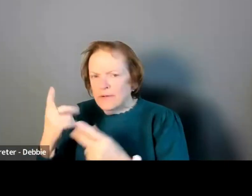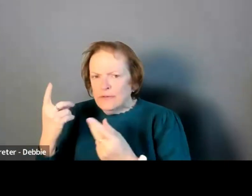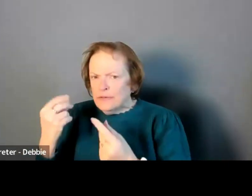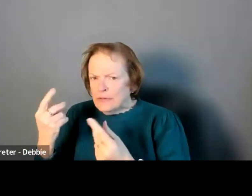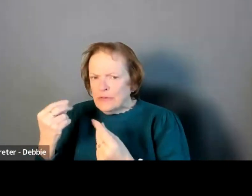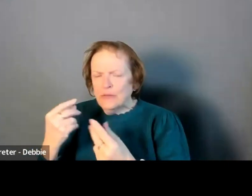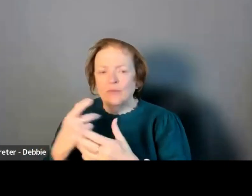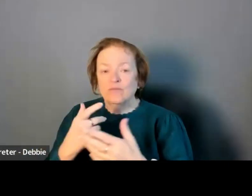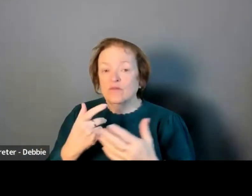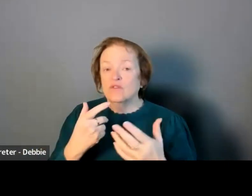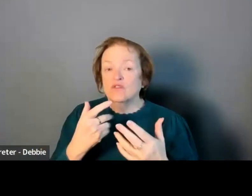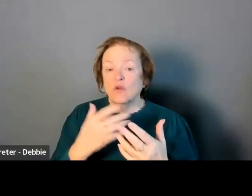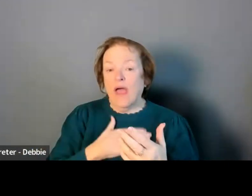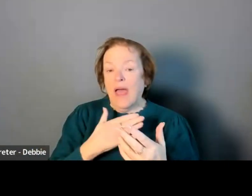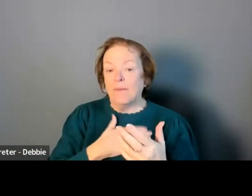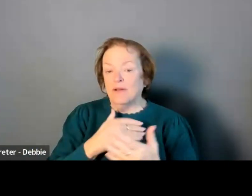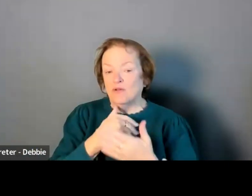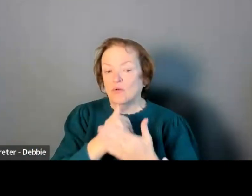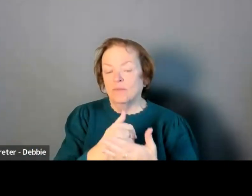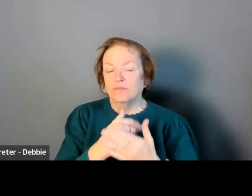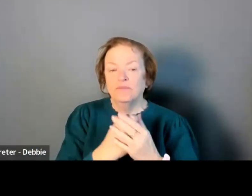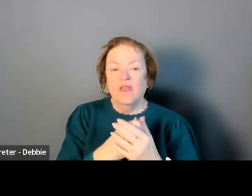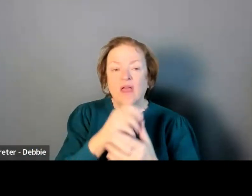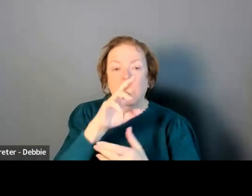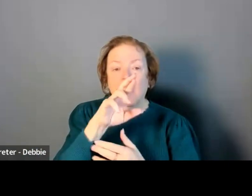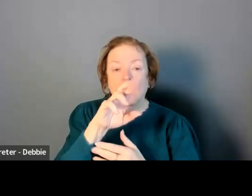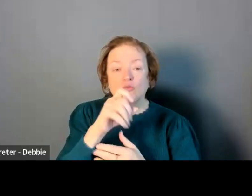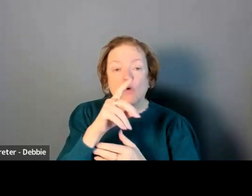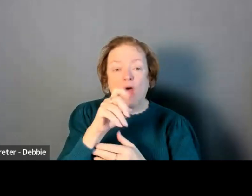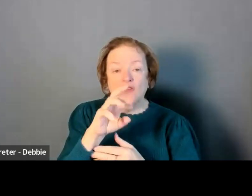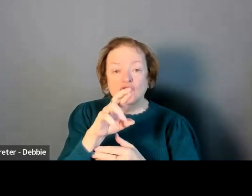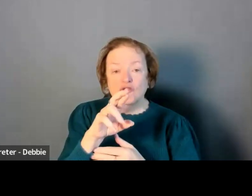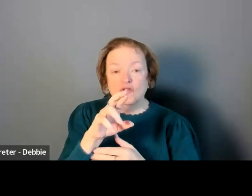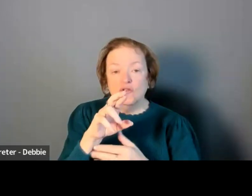Roger Pens. I have a Roger Pen if you have questions regarding that.